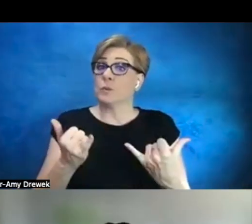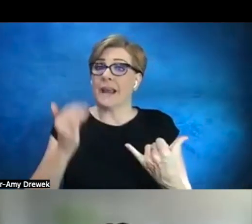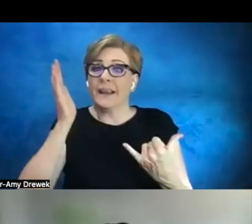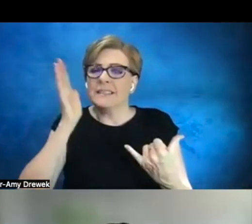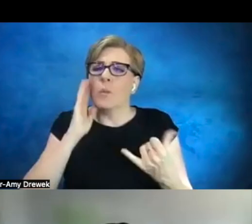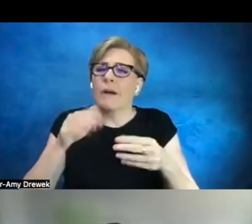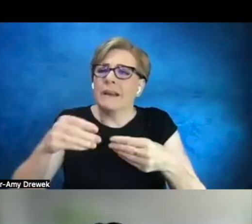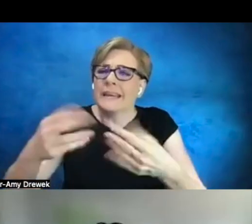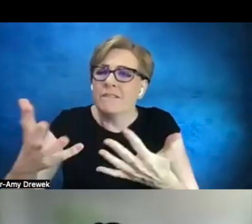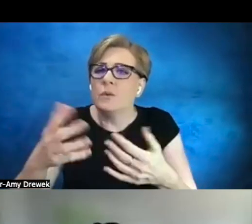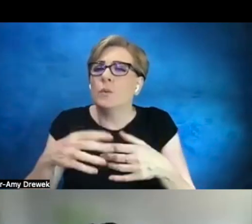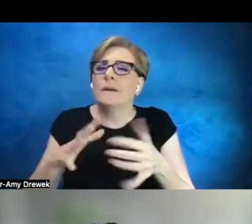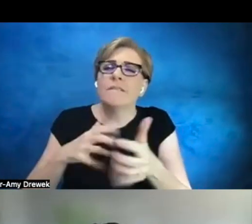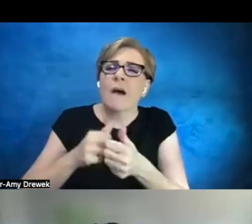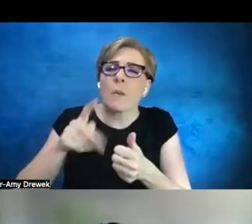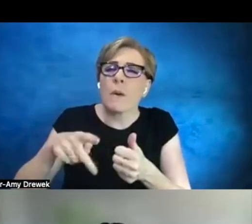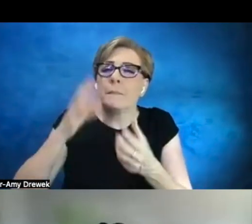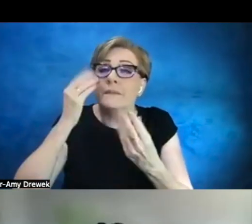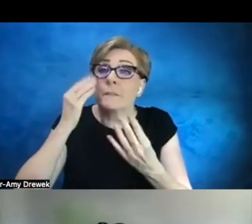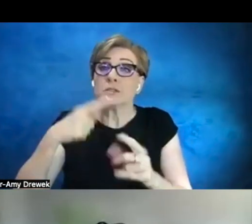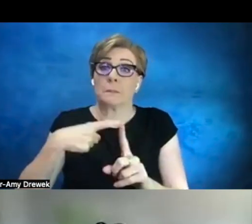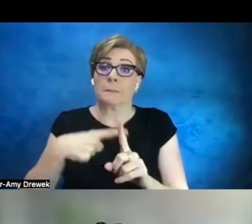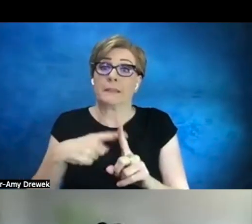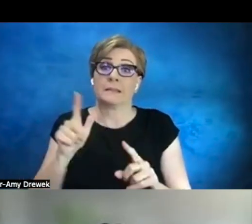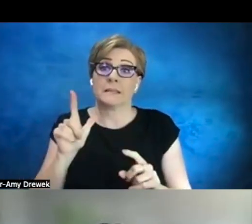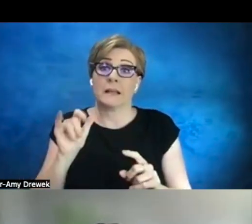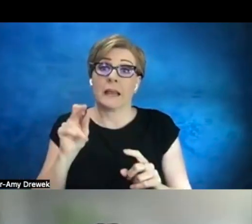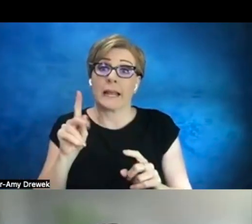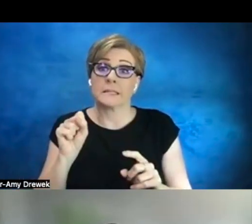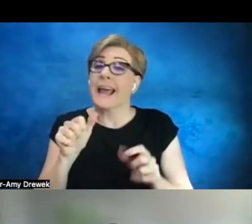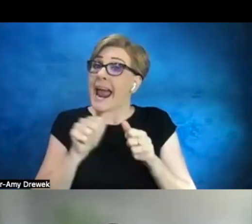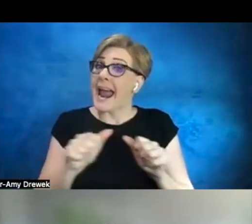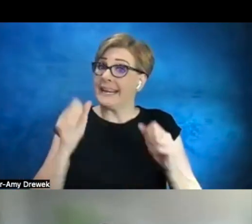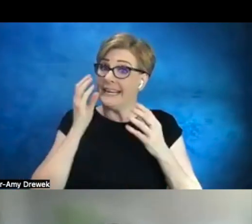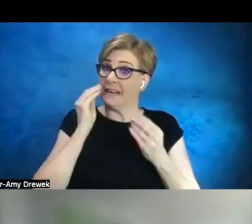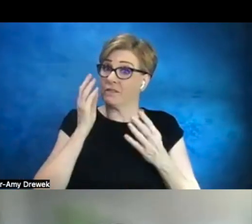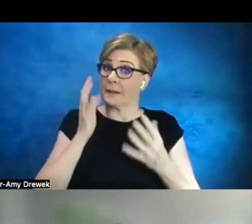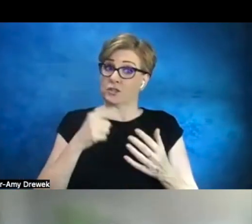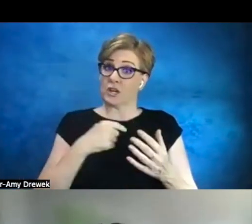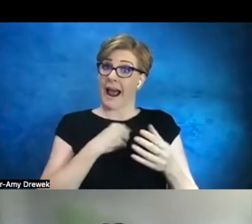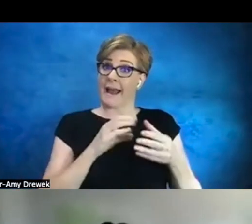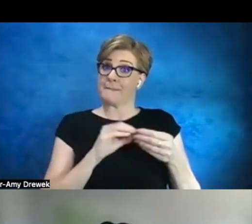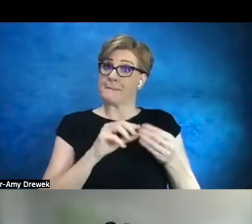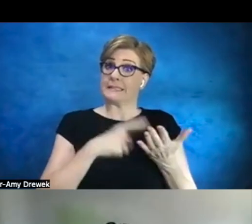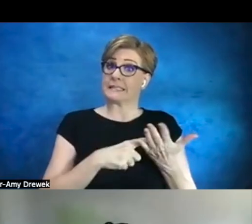Any information that I share here, I will also share in a follow-up email. So do not worry if